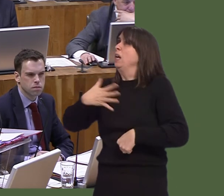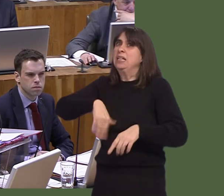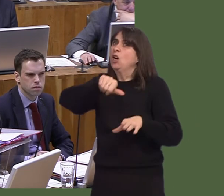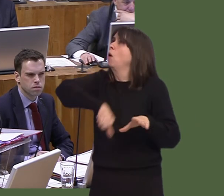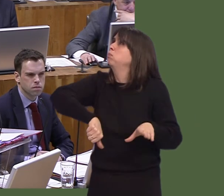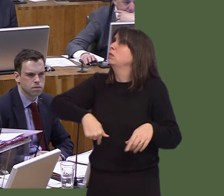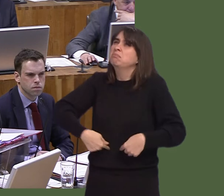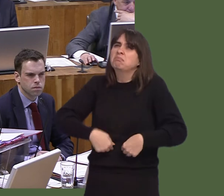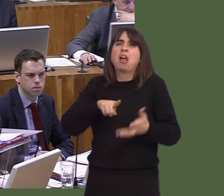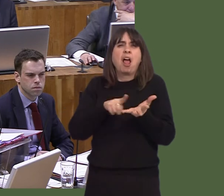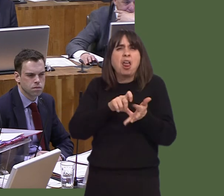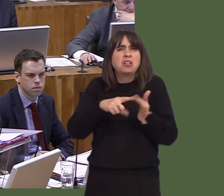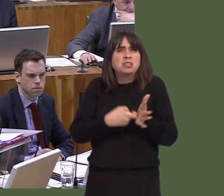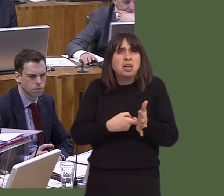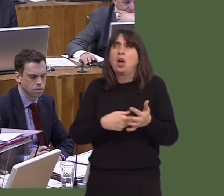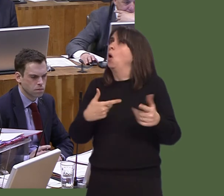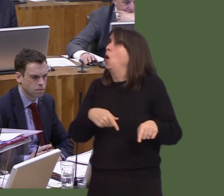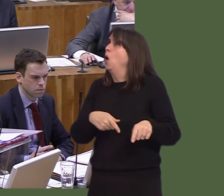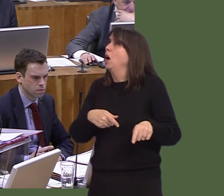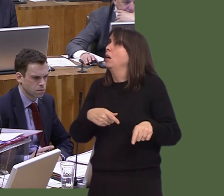per cent since the inception of the single market.